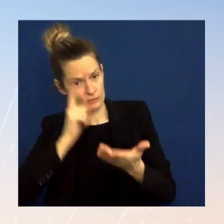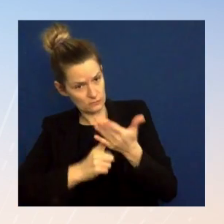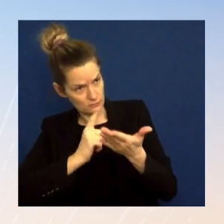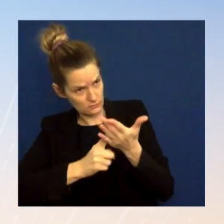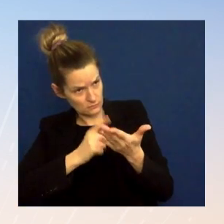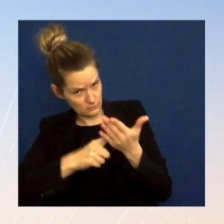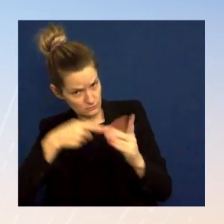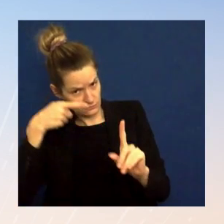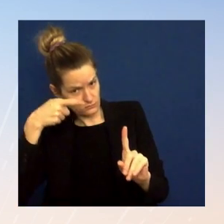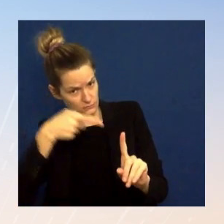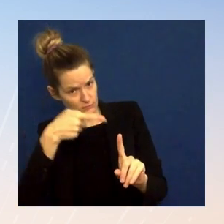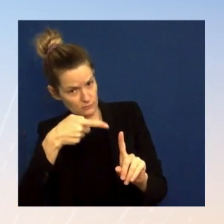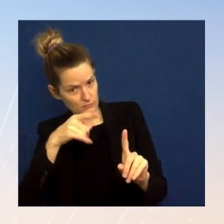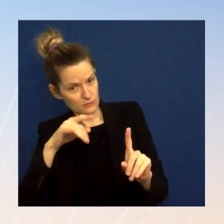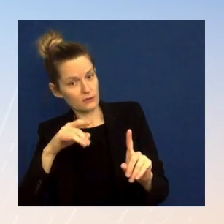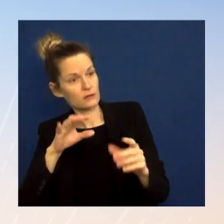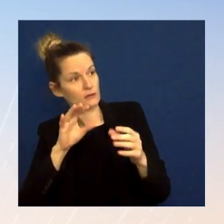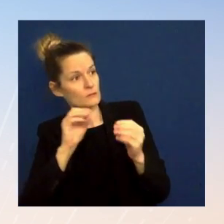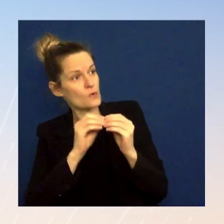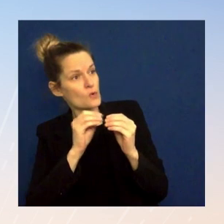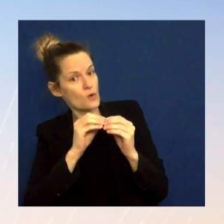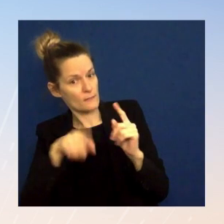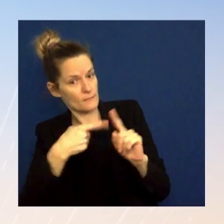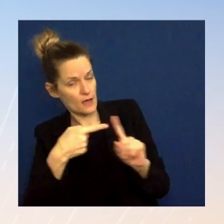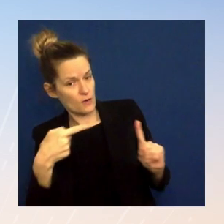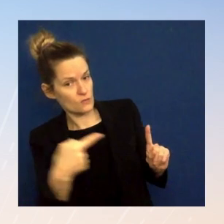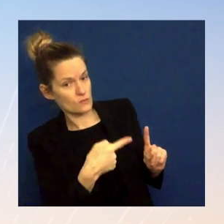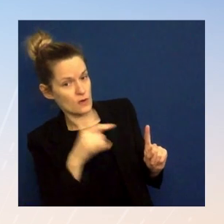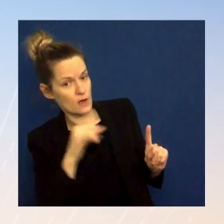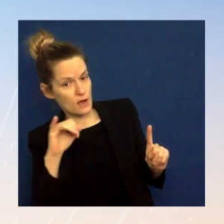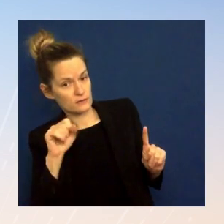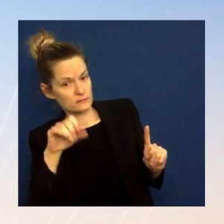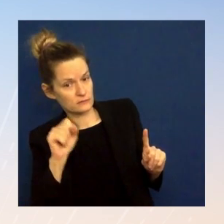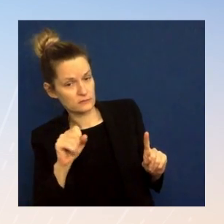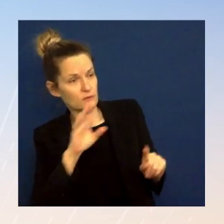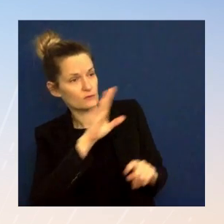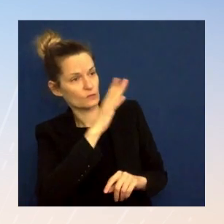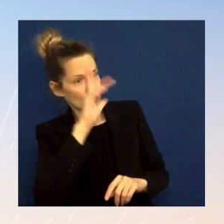or seeking those that were responsible for what happened at Kabul? Mr. Sullivan: Well, first, I would point out that